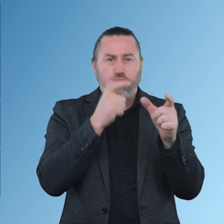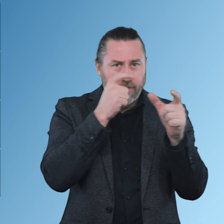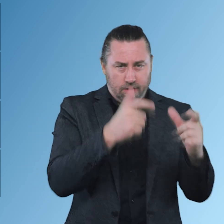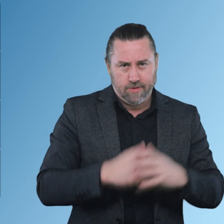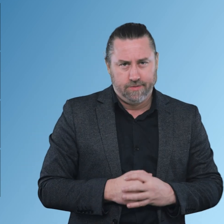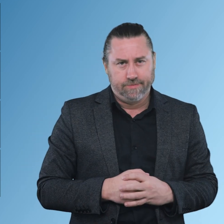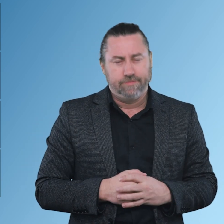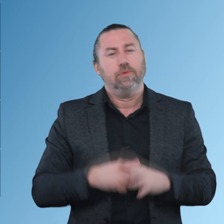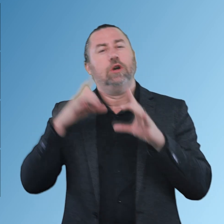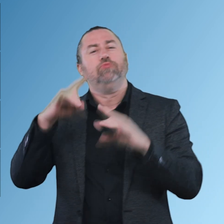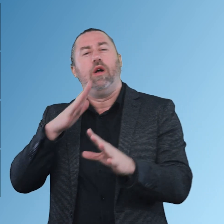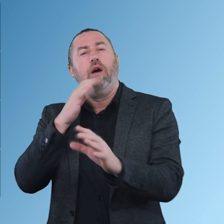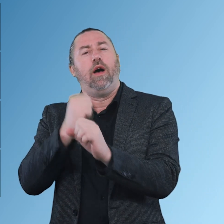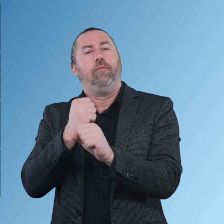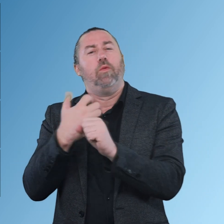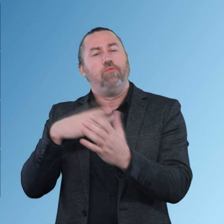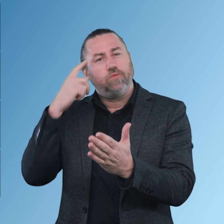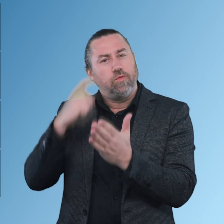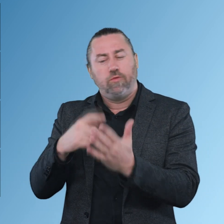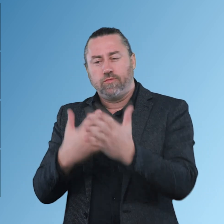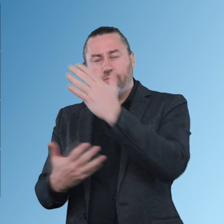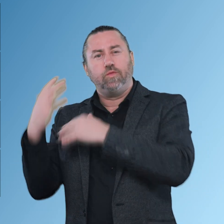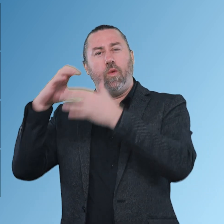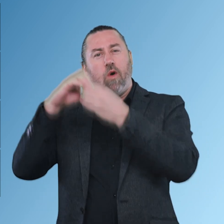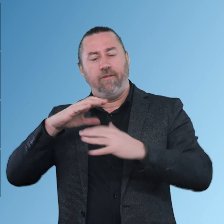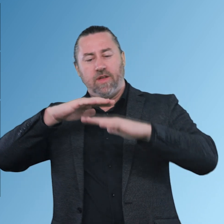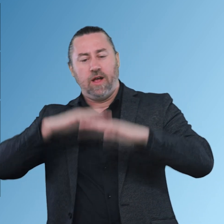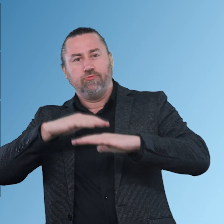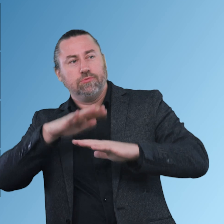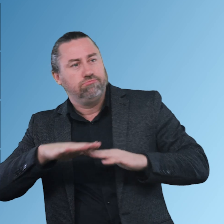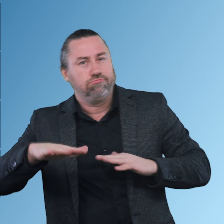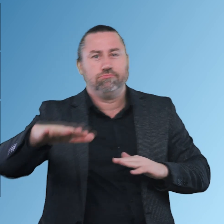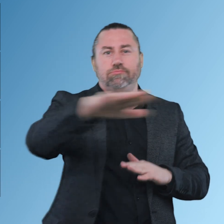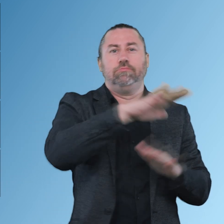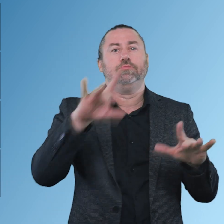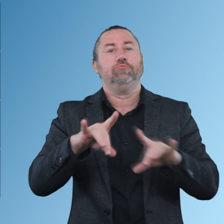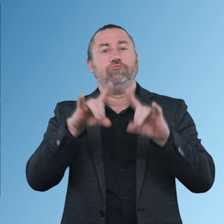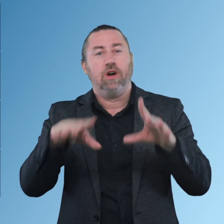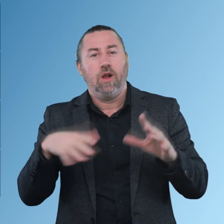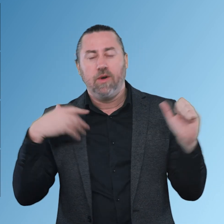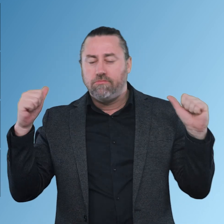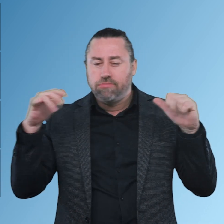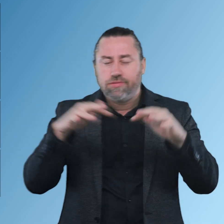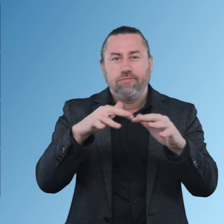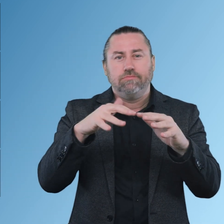The Australian Government acknowledges the traditional owners of Country throughout Australia on which we gather, live and work.